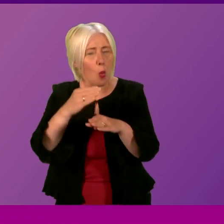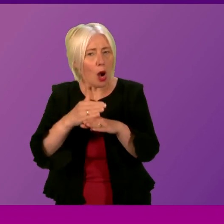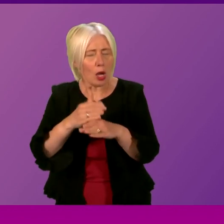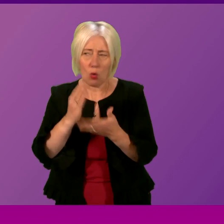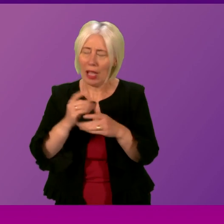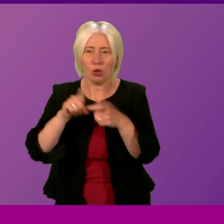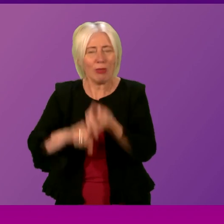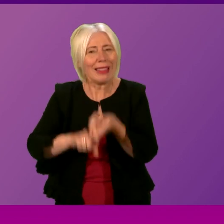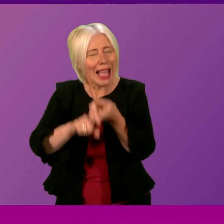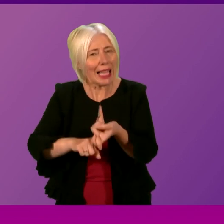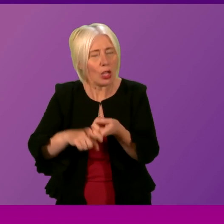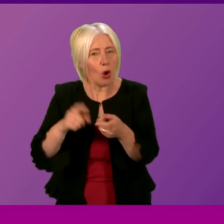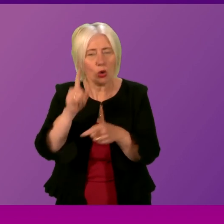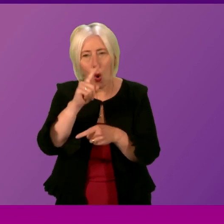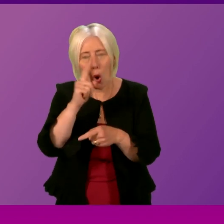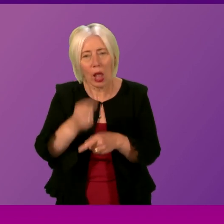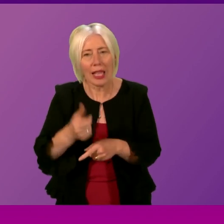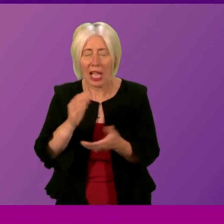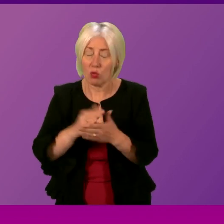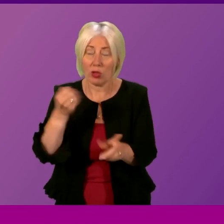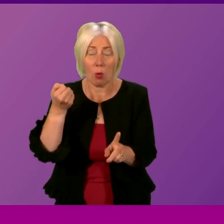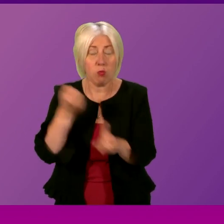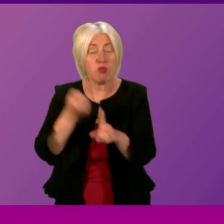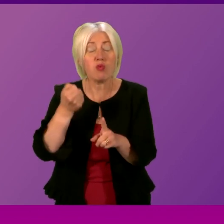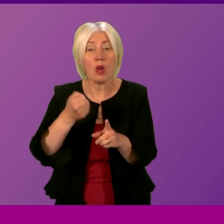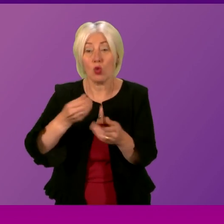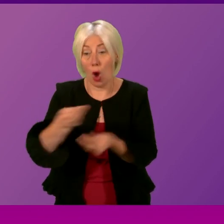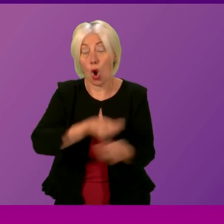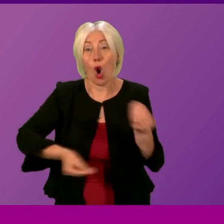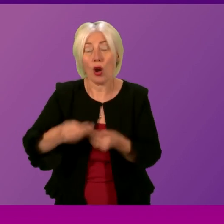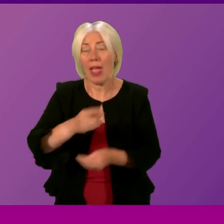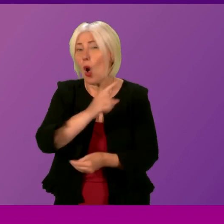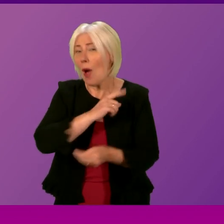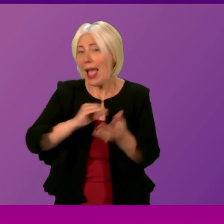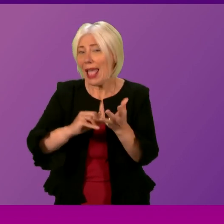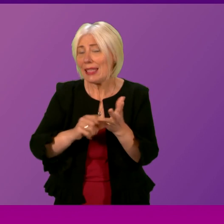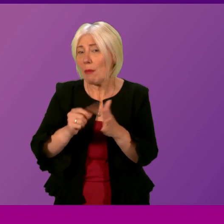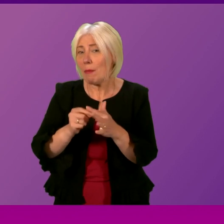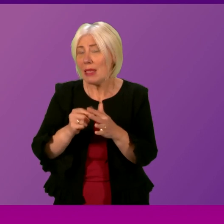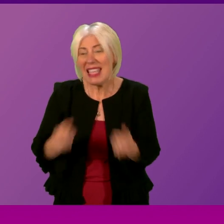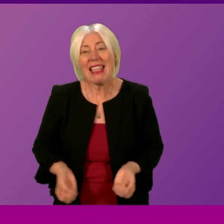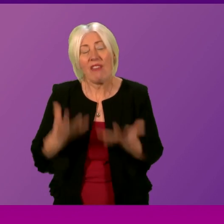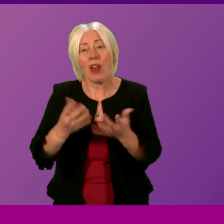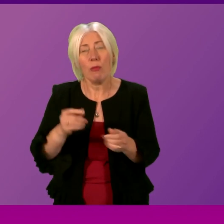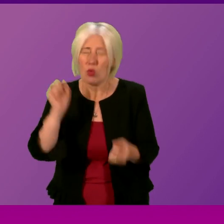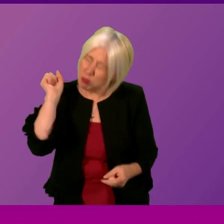to Scotland’s economy. Why is the SNP giving up on Scotland’s crucial oil and gas sector?